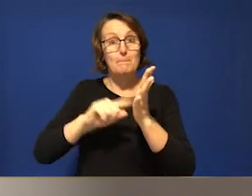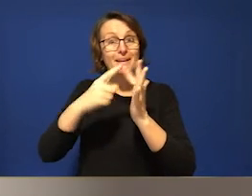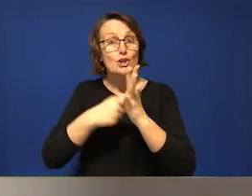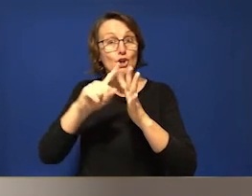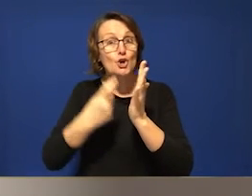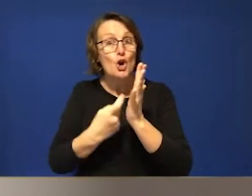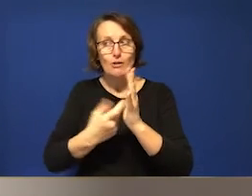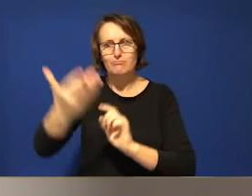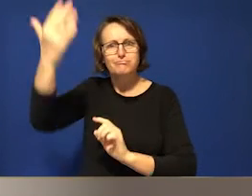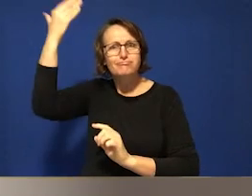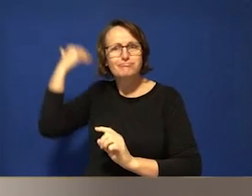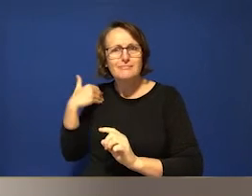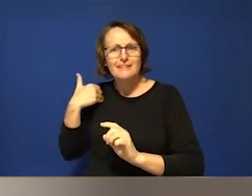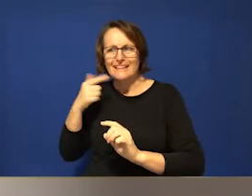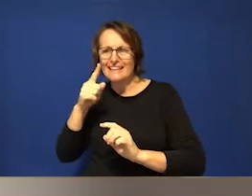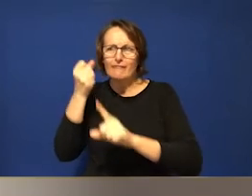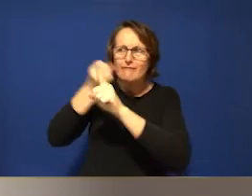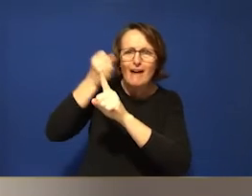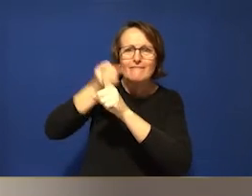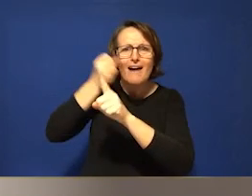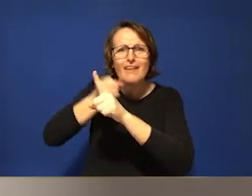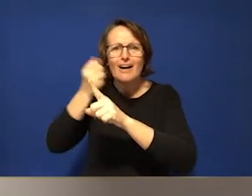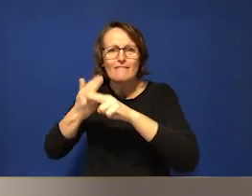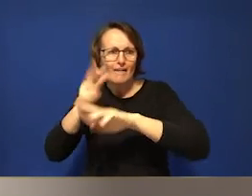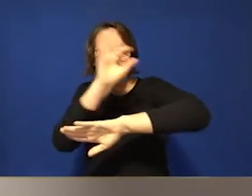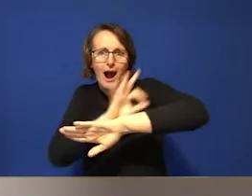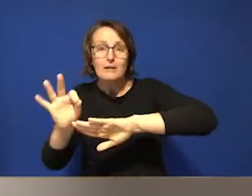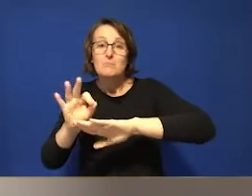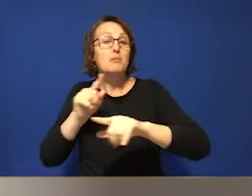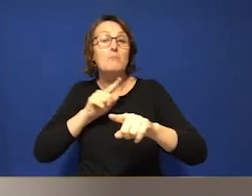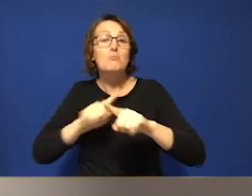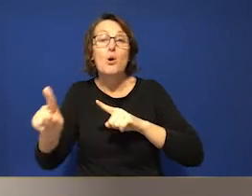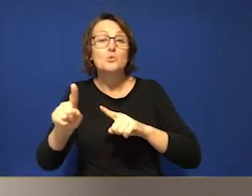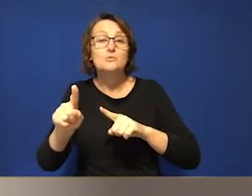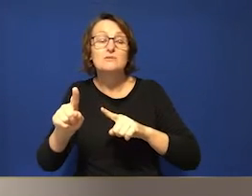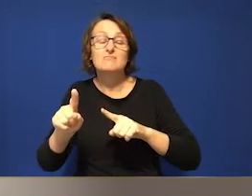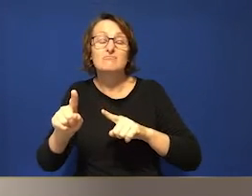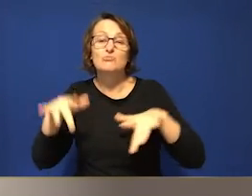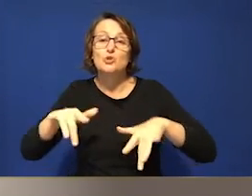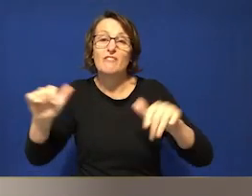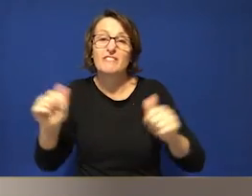really interested me because most of them, he didn't quite get done, building didn't get finished. He wanted the road, he didn't really want the garden around it.